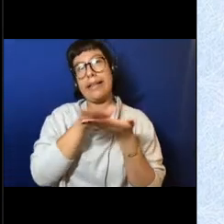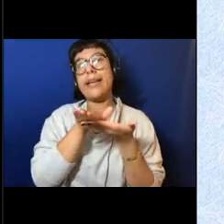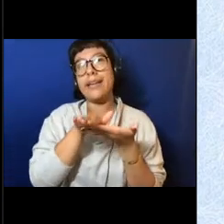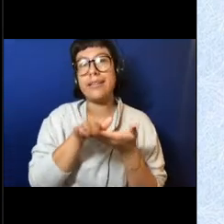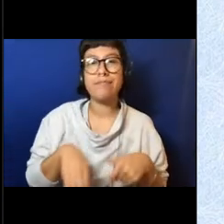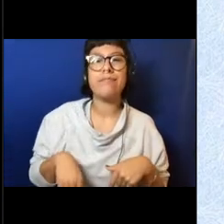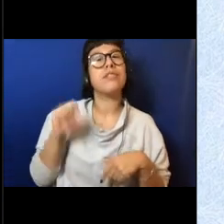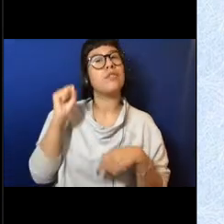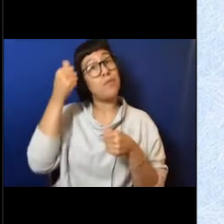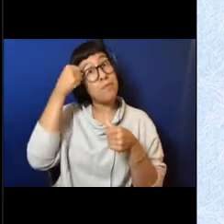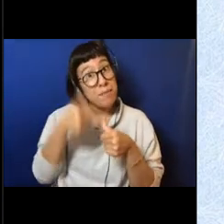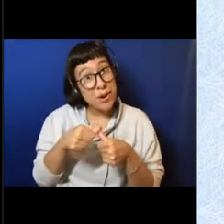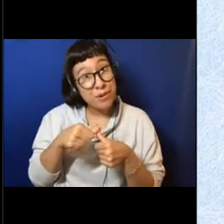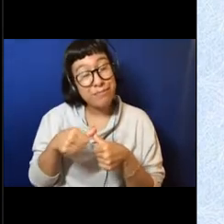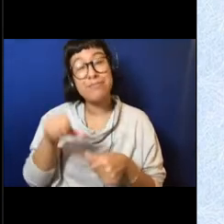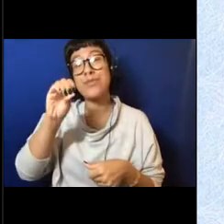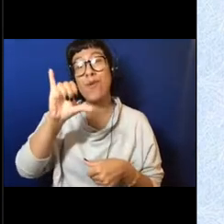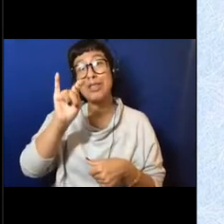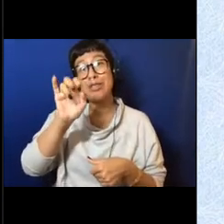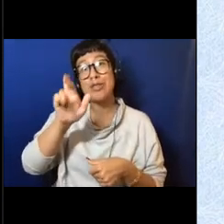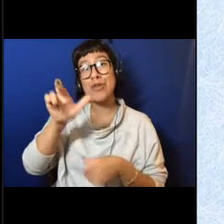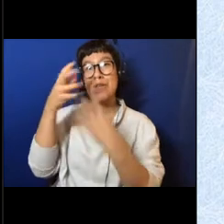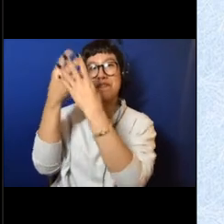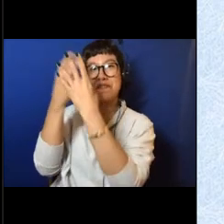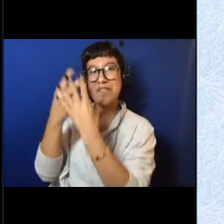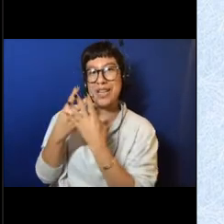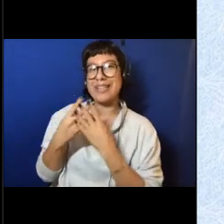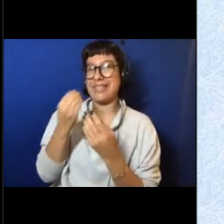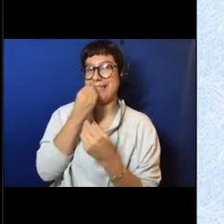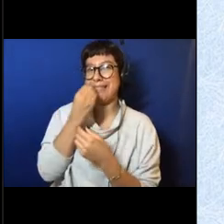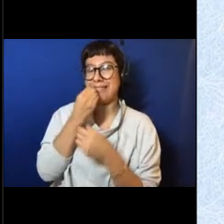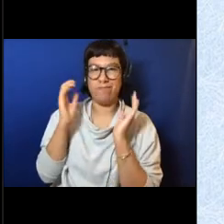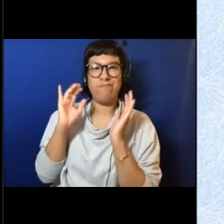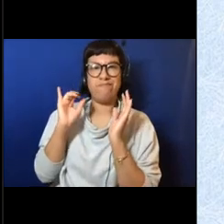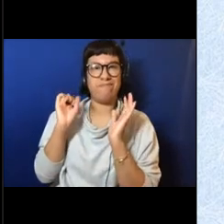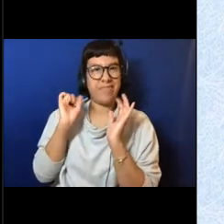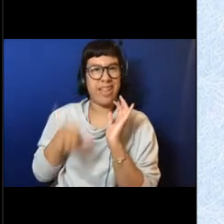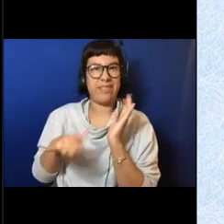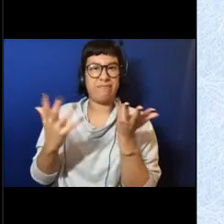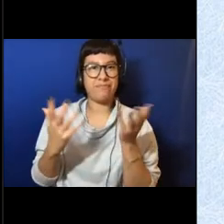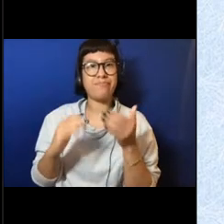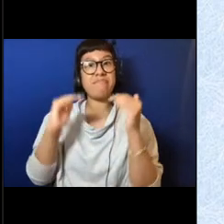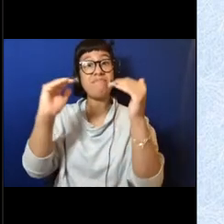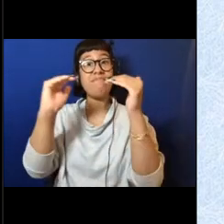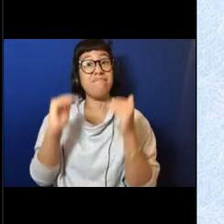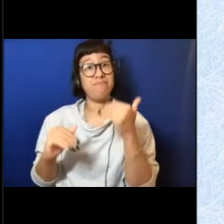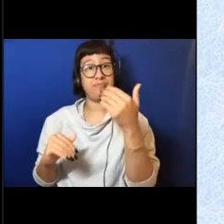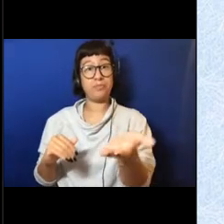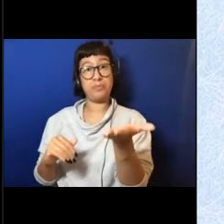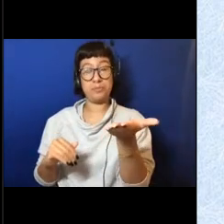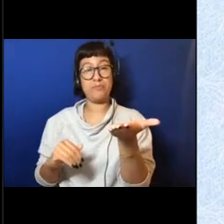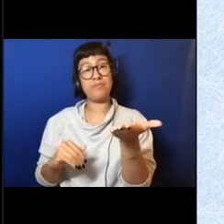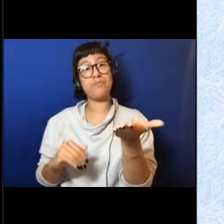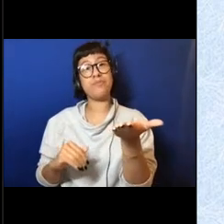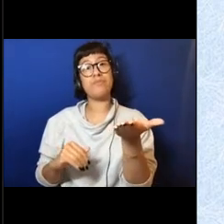oysters are filter feeders as some of you already knew. And another really interesting fact is that oysters,